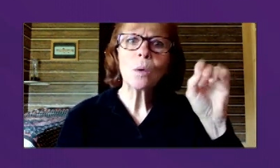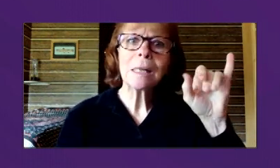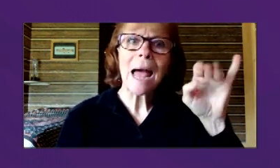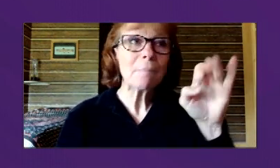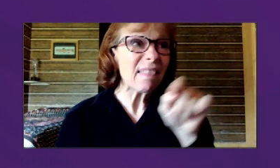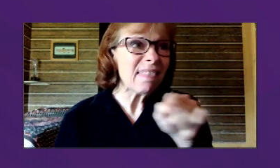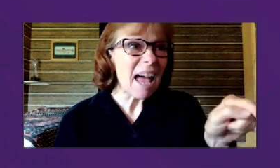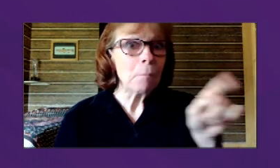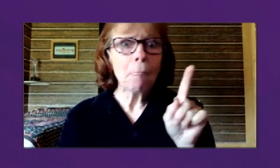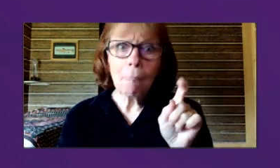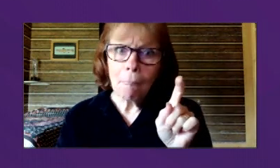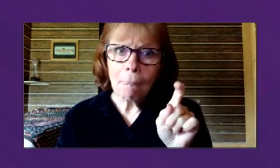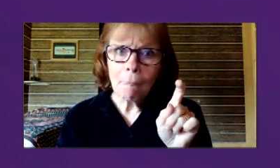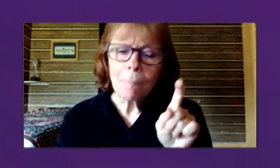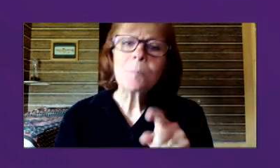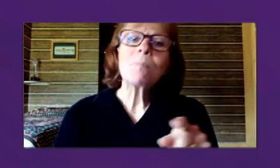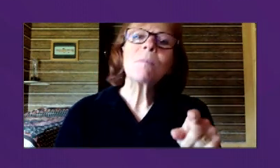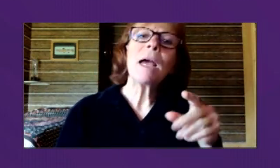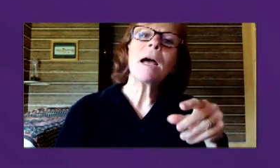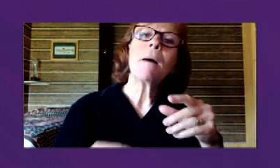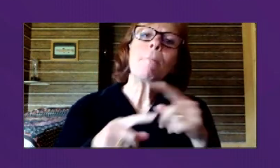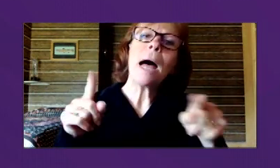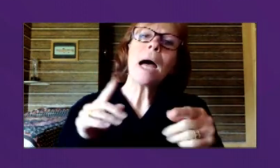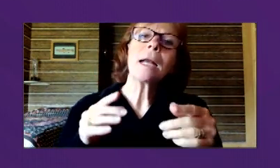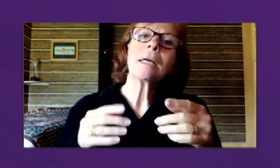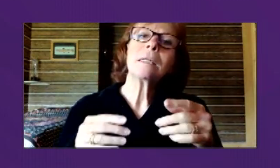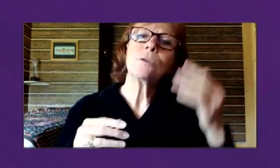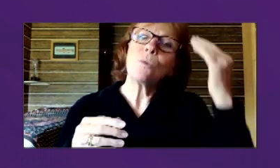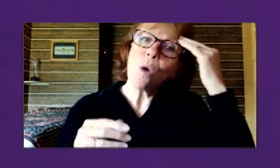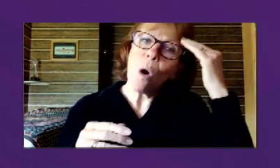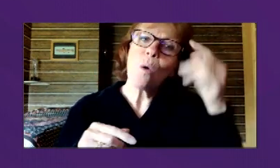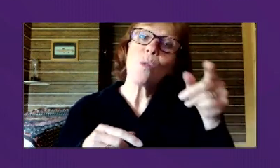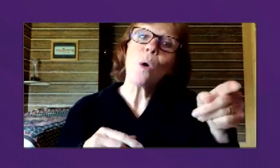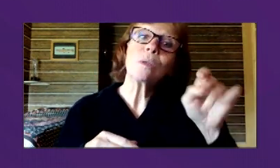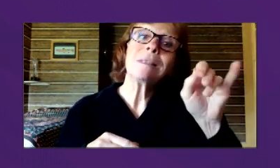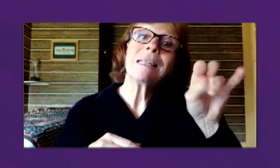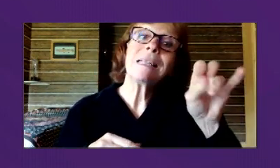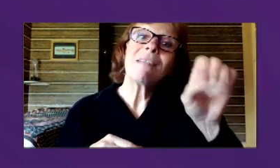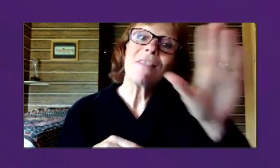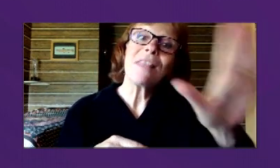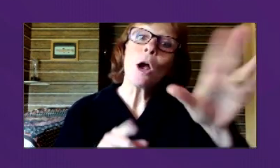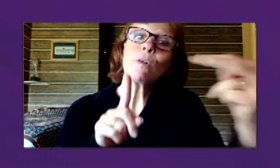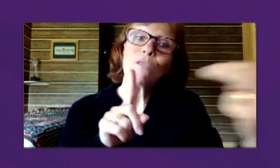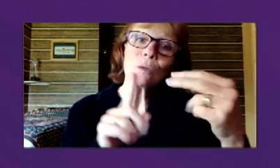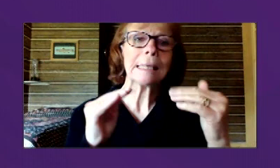and giving Native perspectives equal priority and authority, including Native Voices from